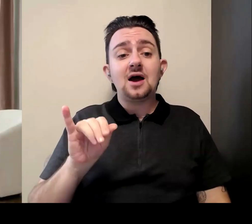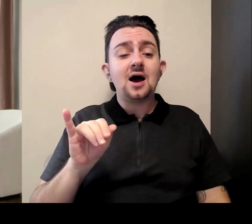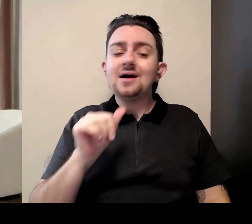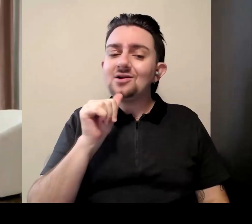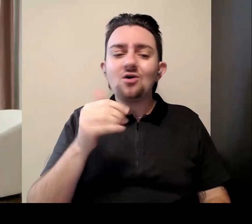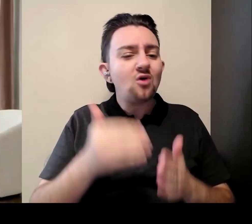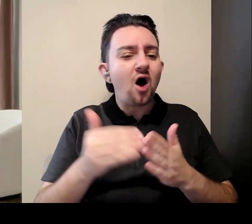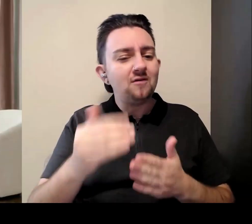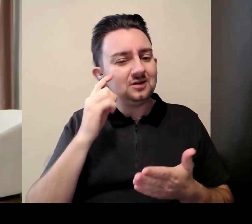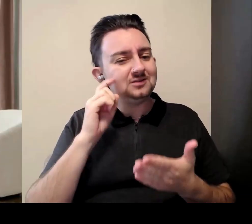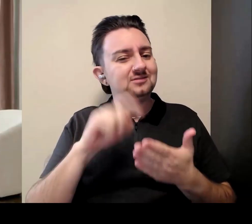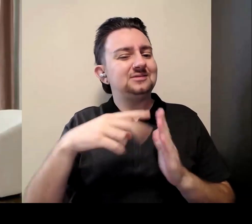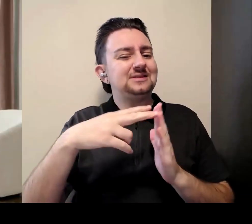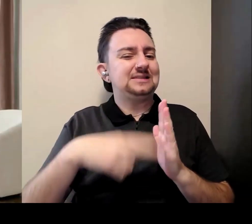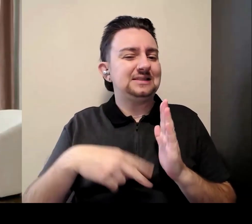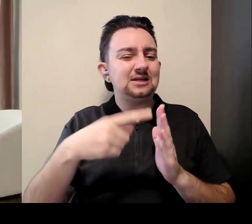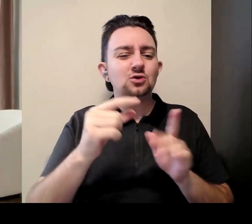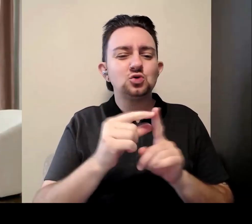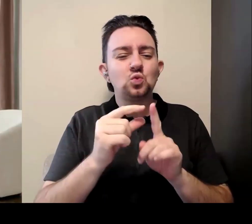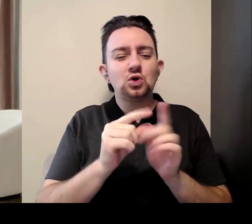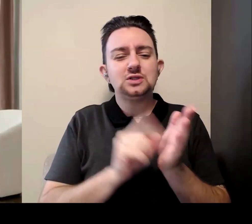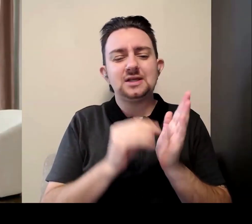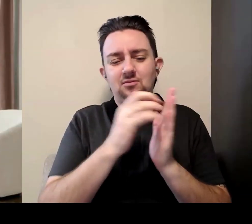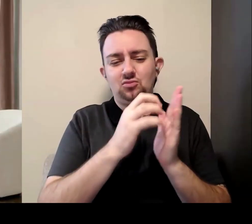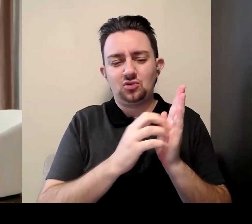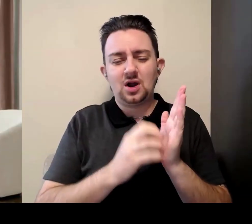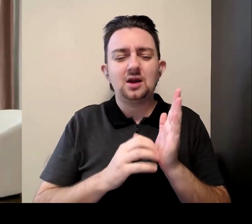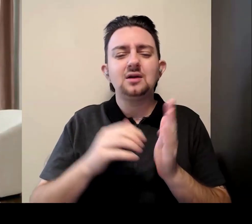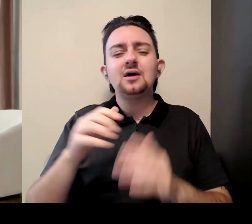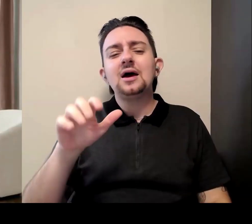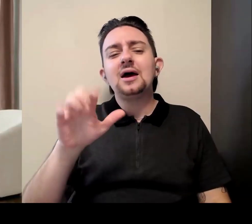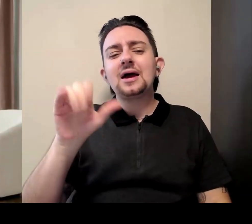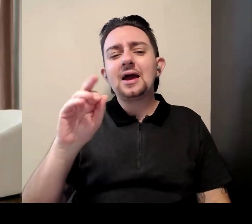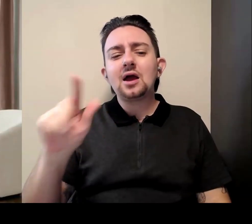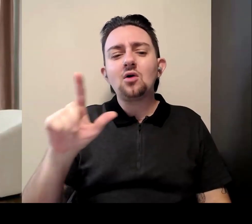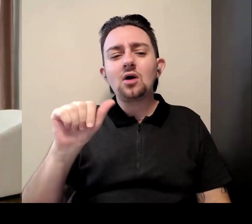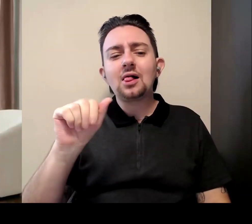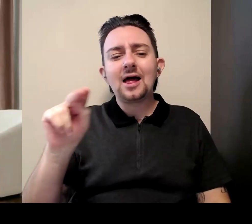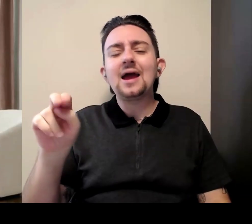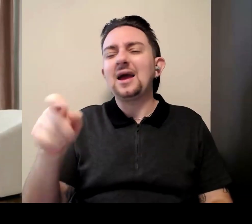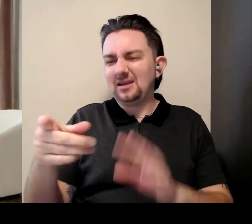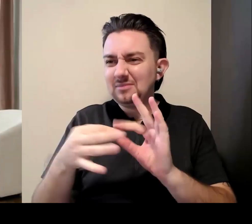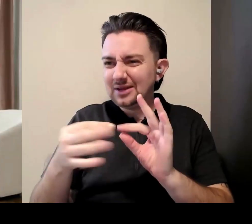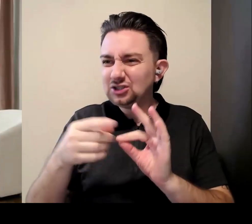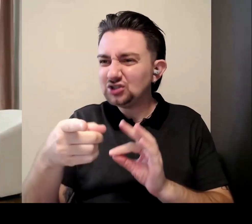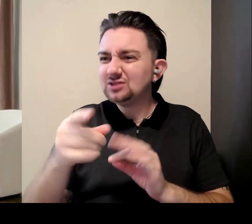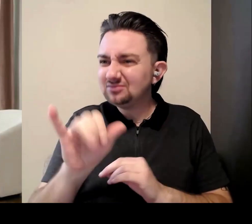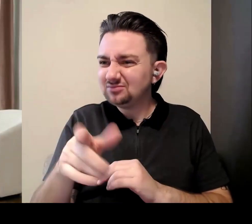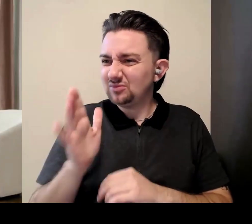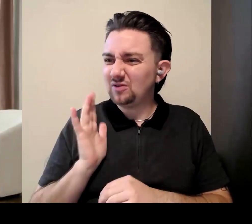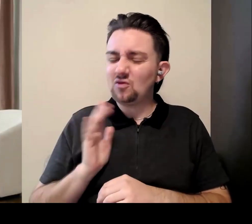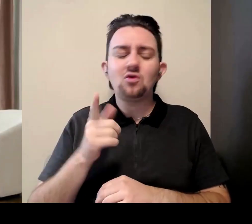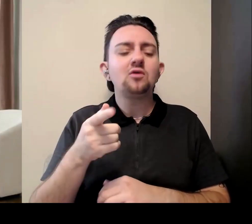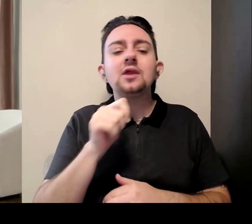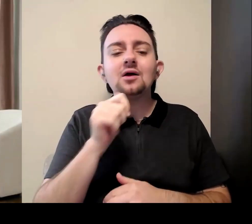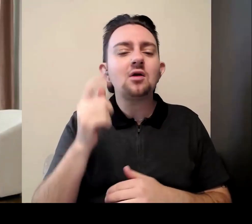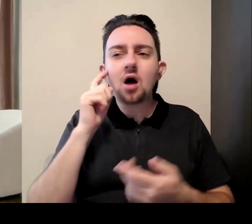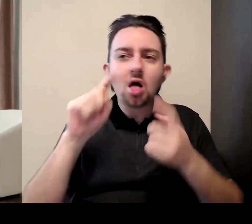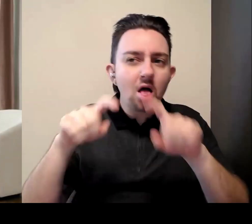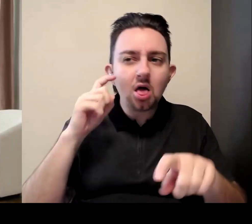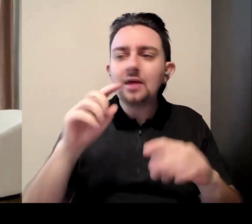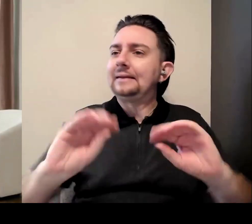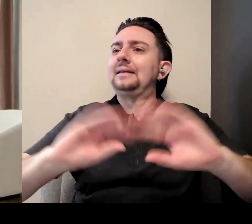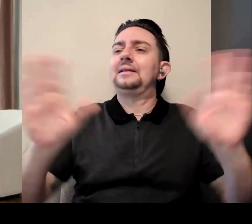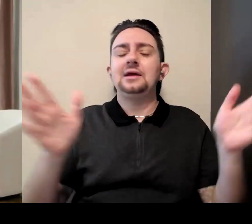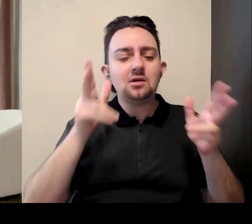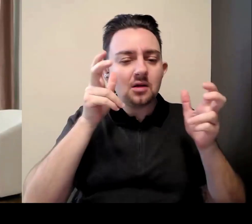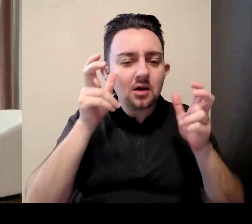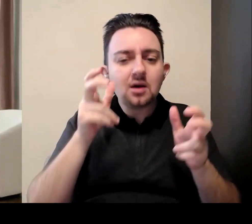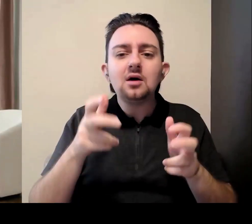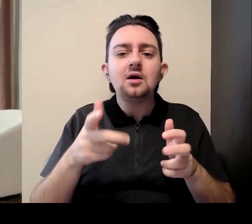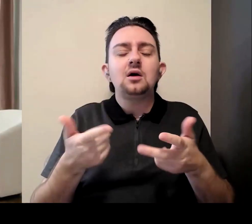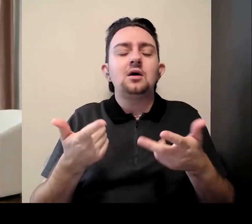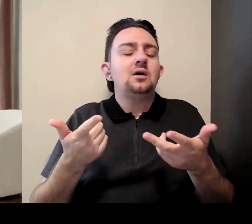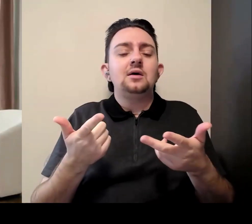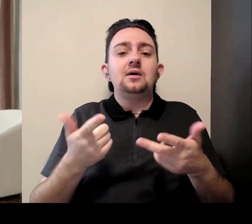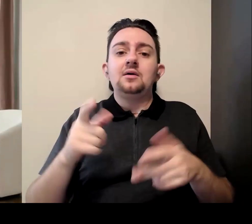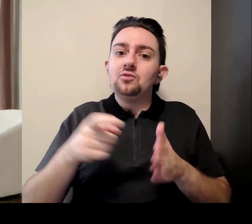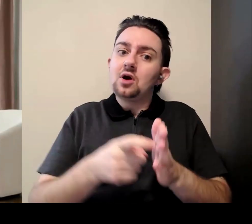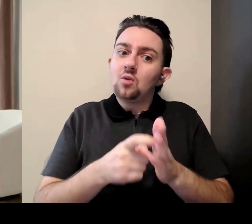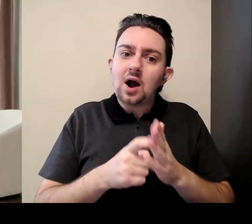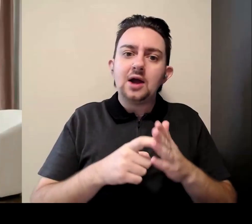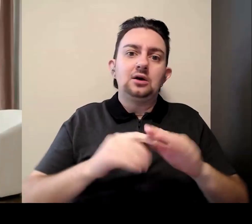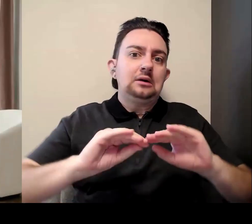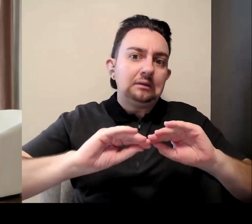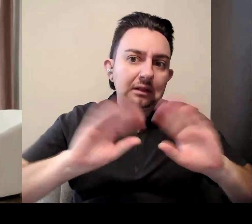that instant learning piece that Carol Anne was talking about, they're not picking up on things in their environment without an explicit effort for them to see that, to have that introduced to them.